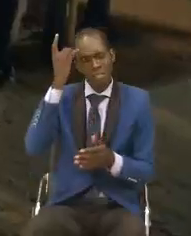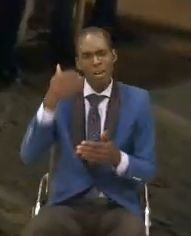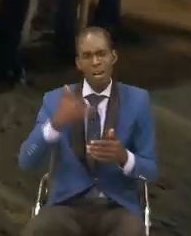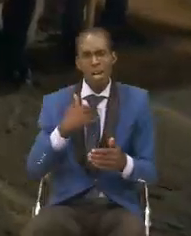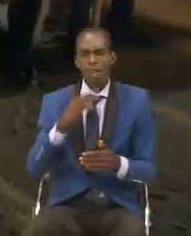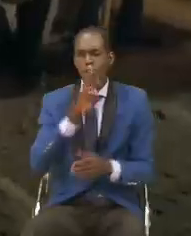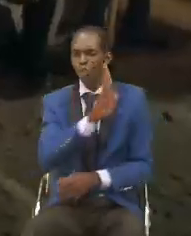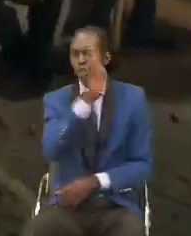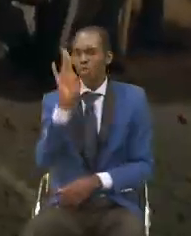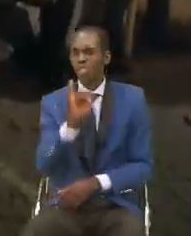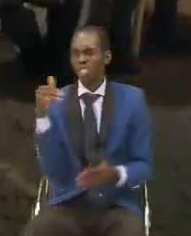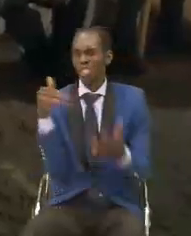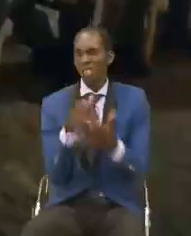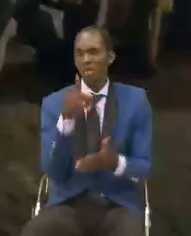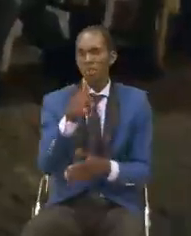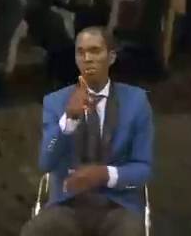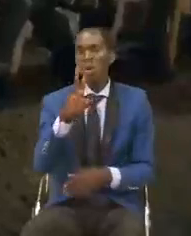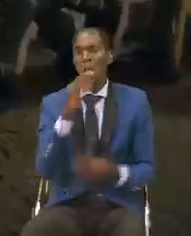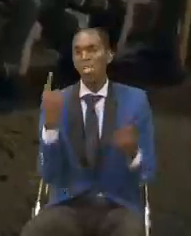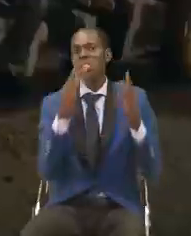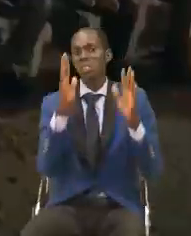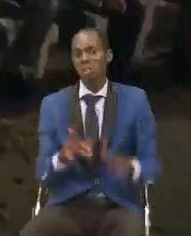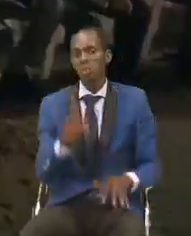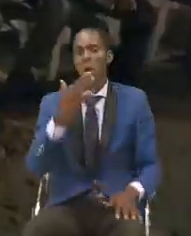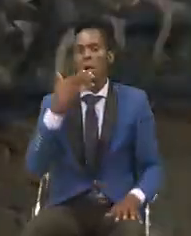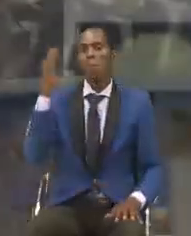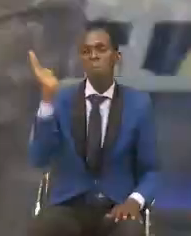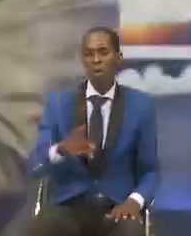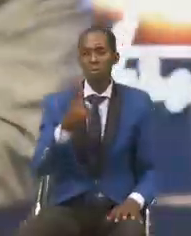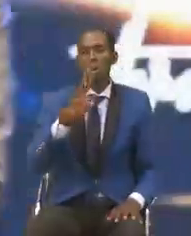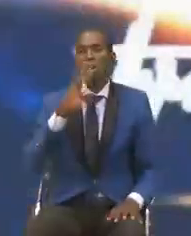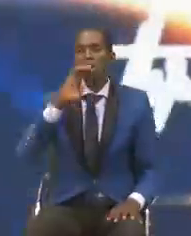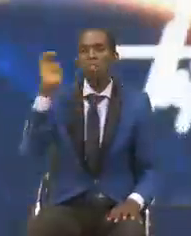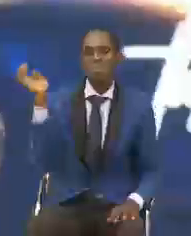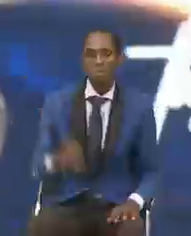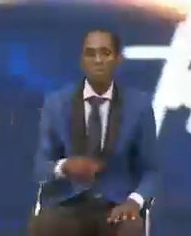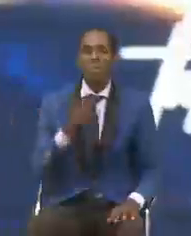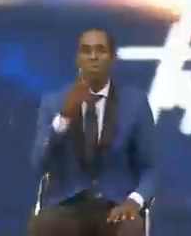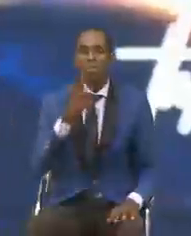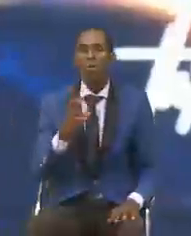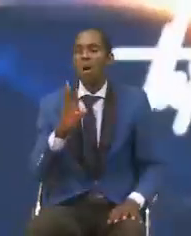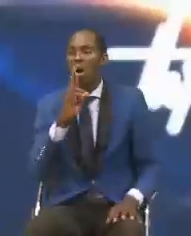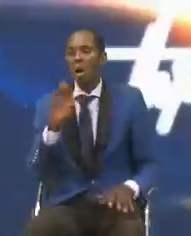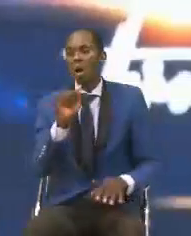all that saying that the devil has been holding on to you're a sinner you're guilty you're bad